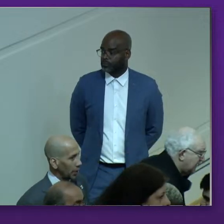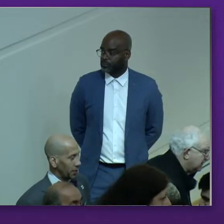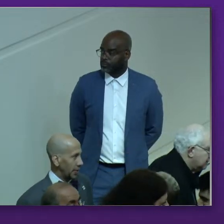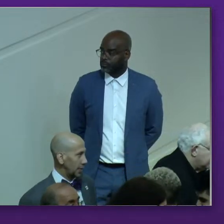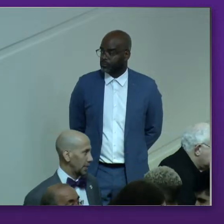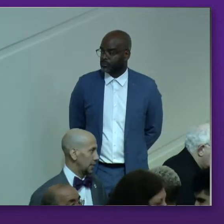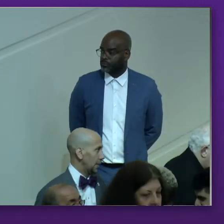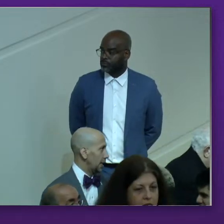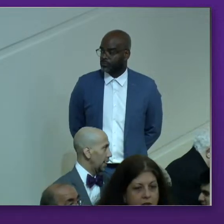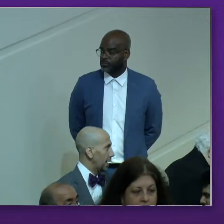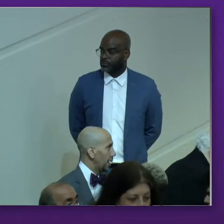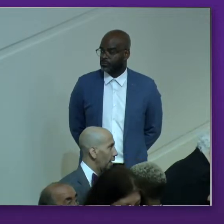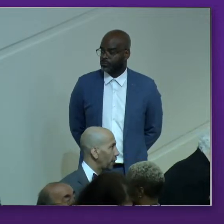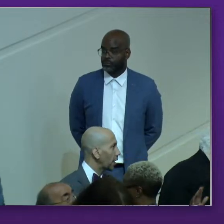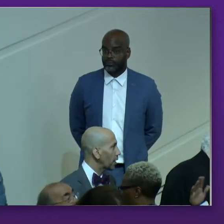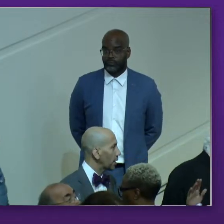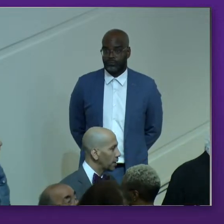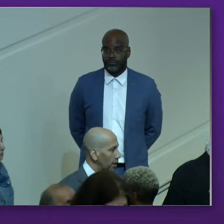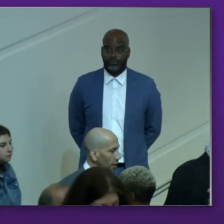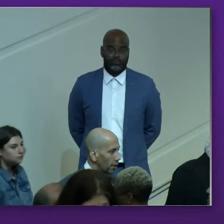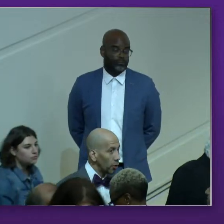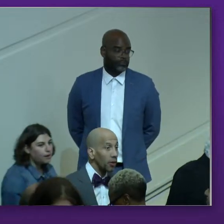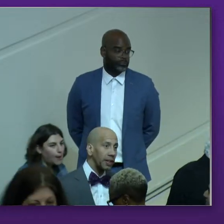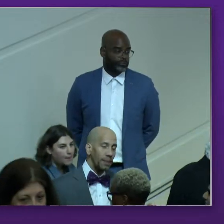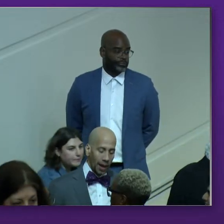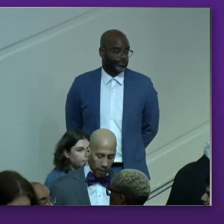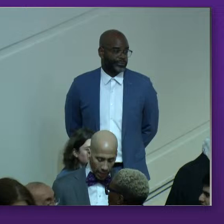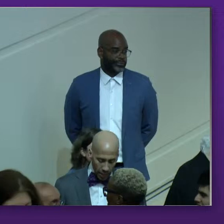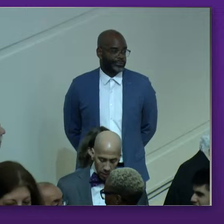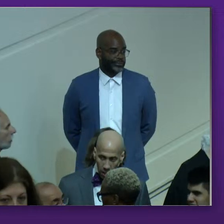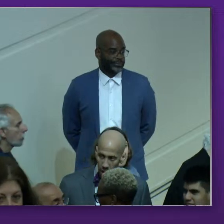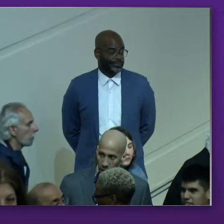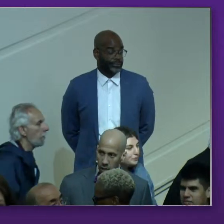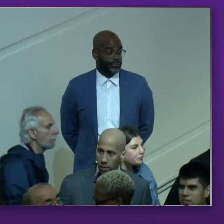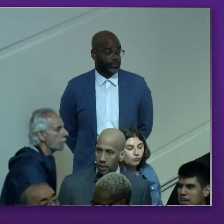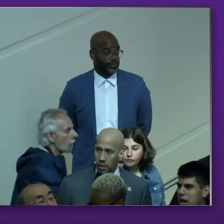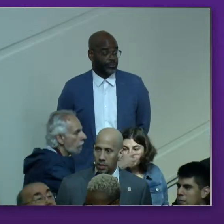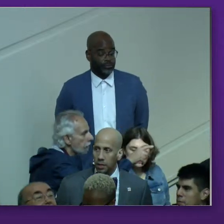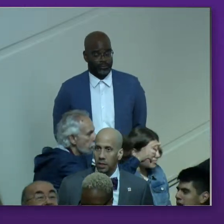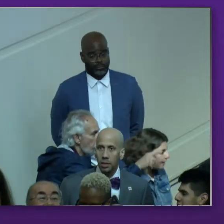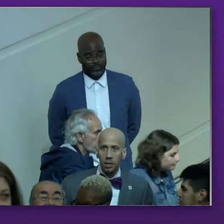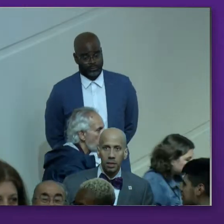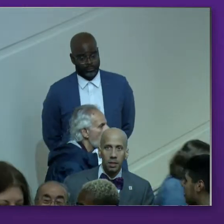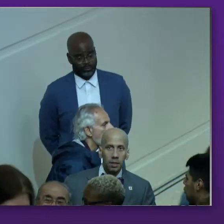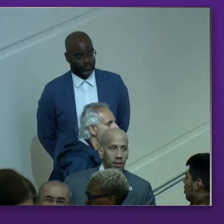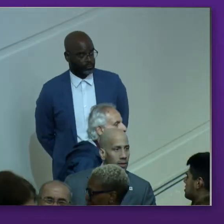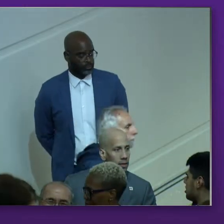WANT TO DO. I LOVE MONTGOMERY COLLEGE I REALLY DO I LOVE MY JOB I LOVE MY STUDENTS I HAVE A REALLY